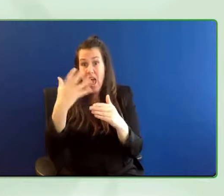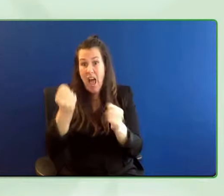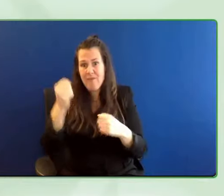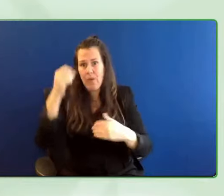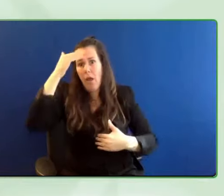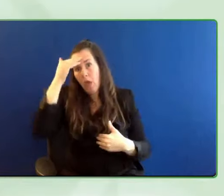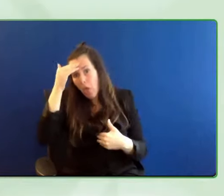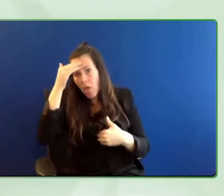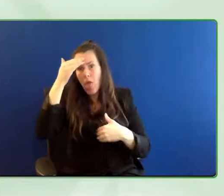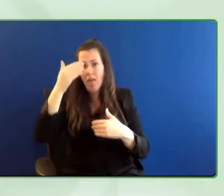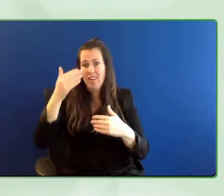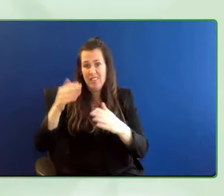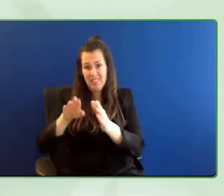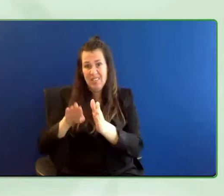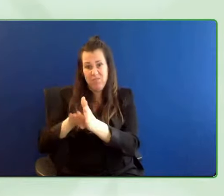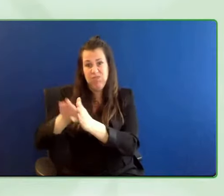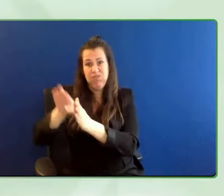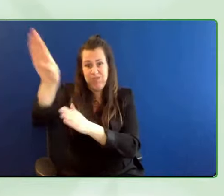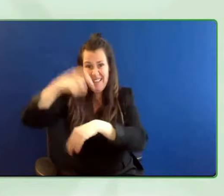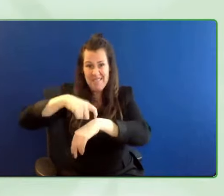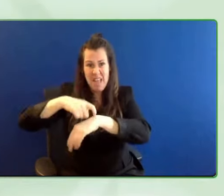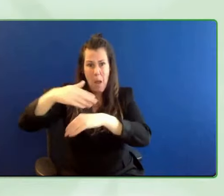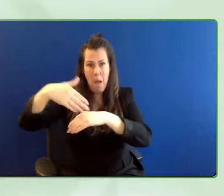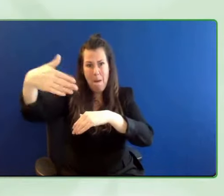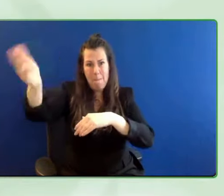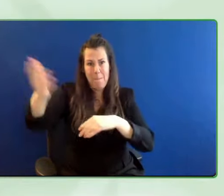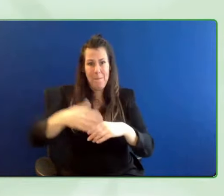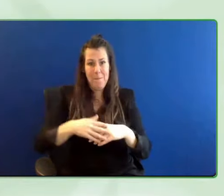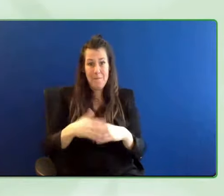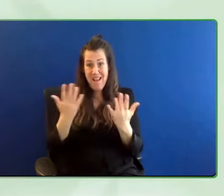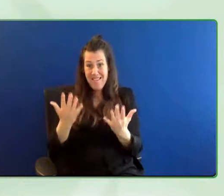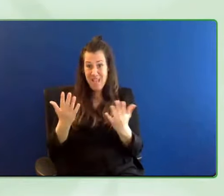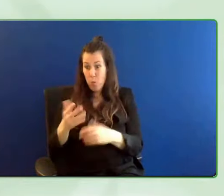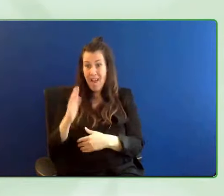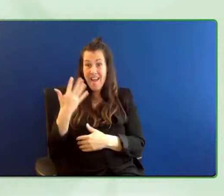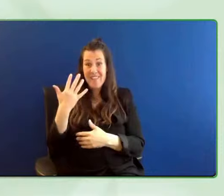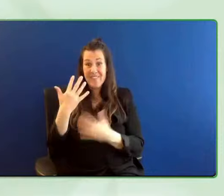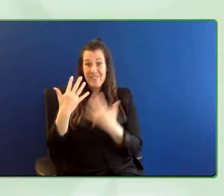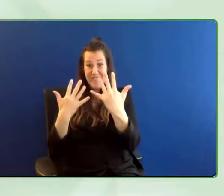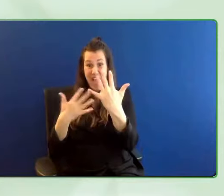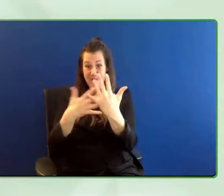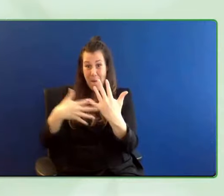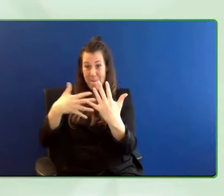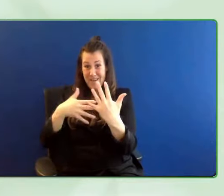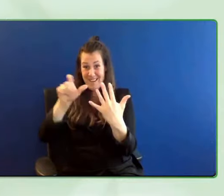from the standpoint of taking trainings as an unpaid carer for your family.